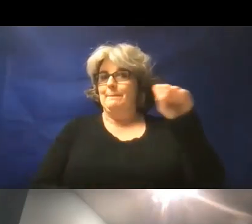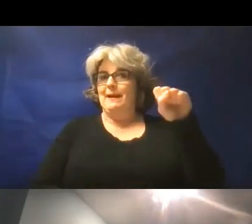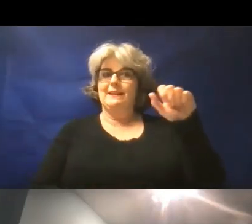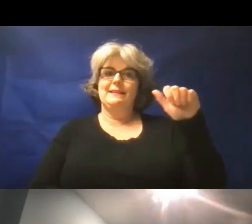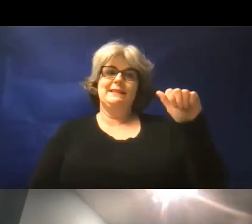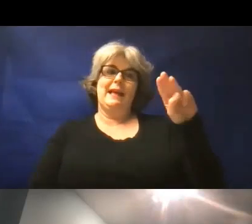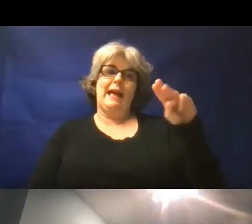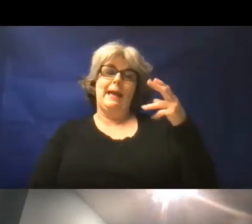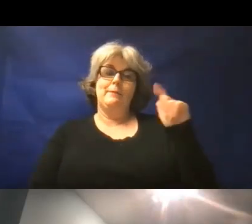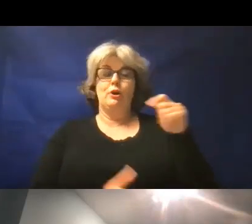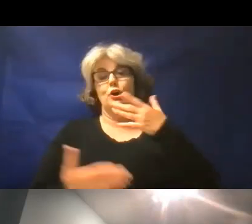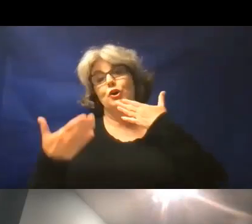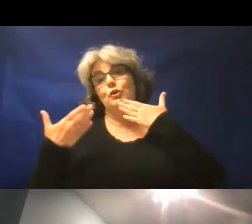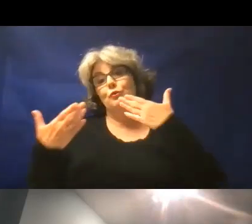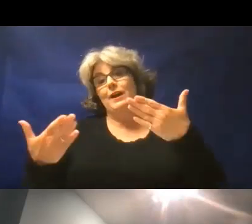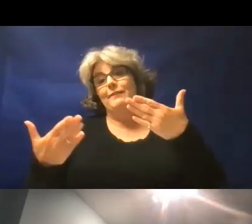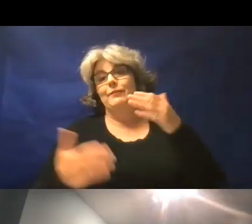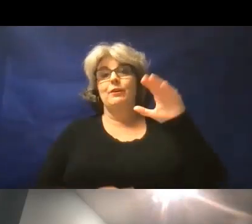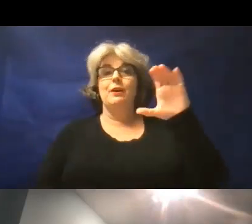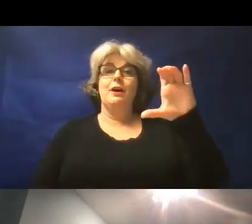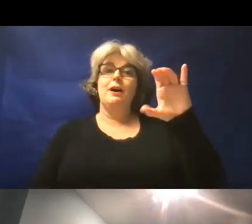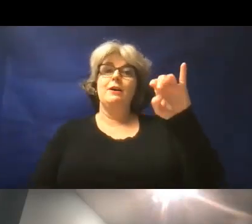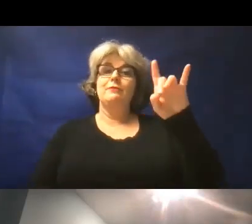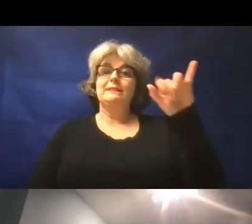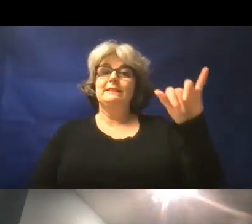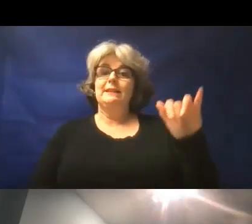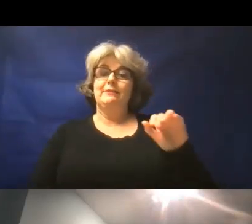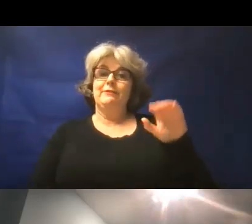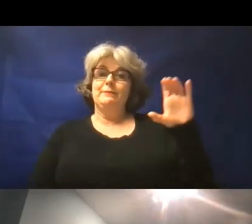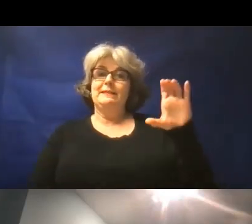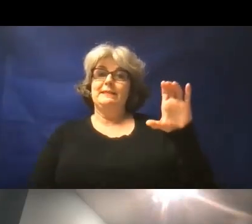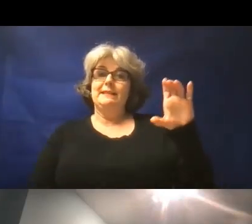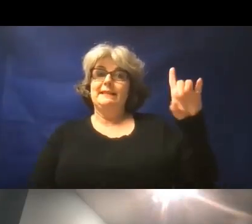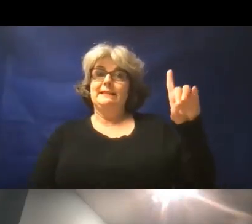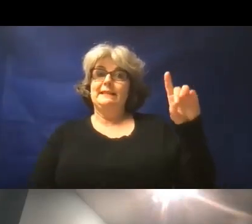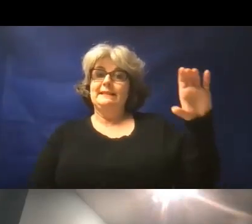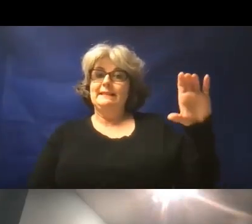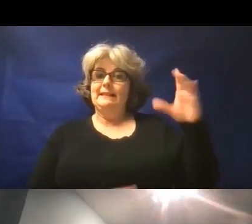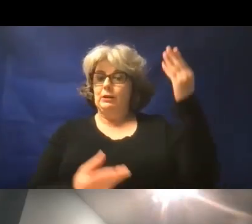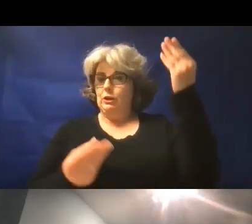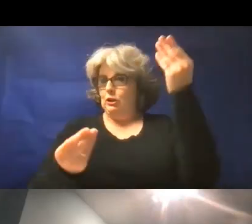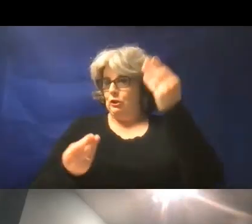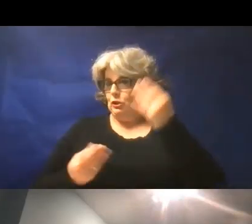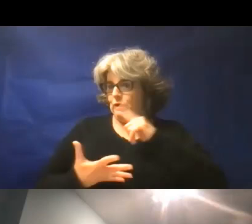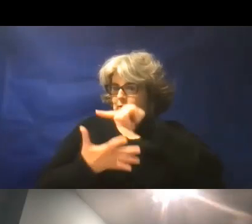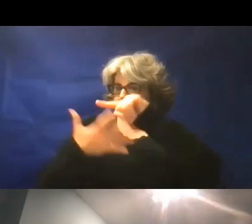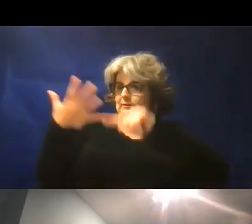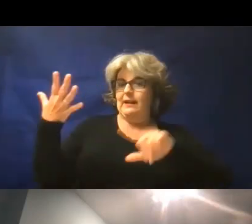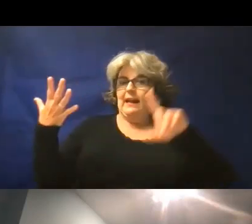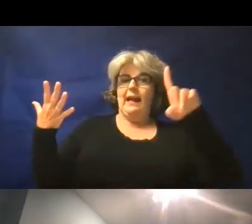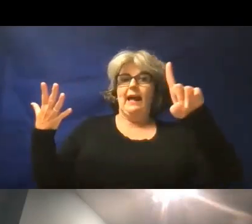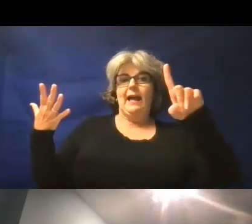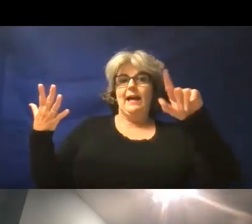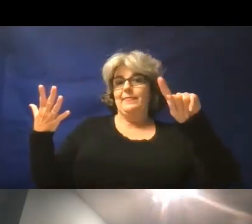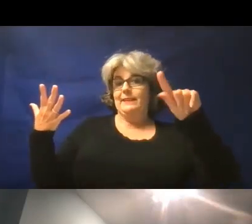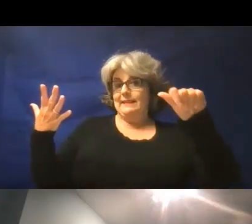grateful to Cindy from the CDC for talking about a data informed way of looking at travel and we